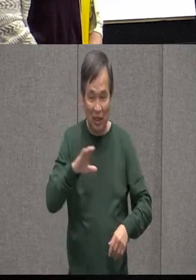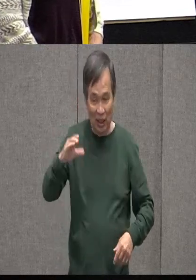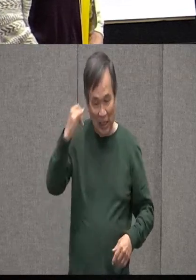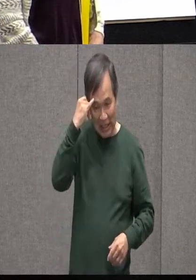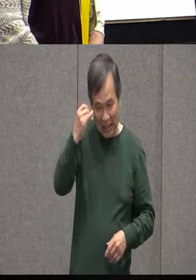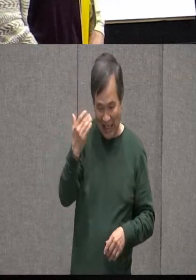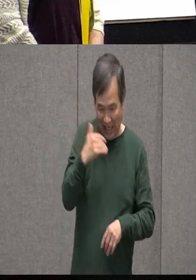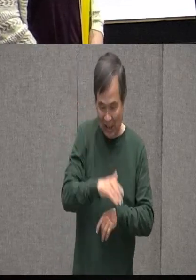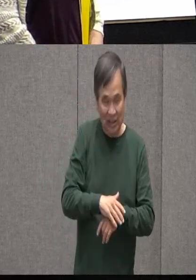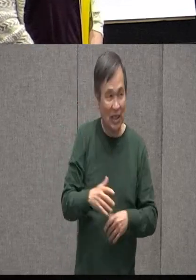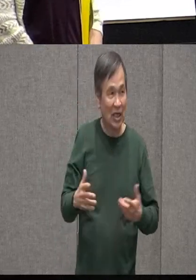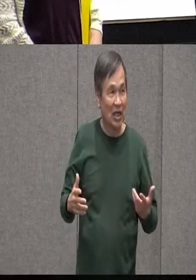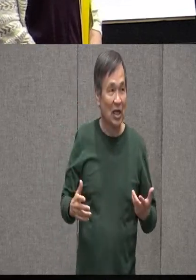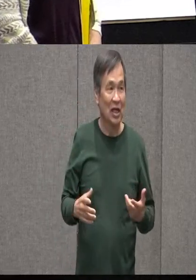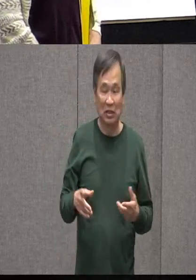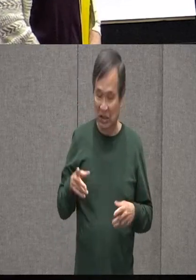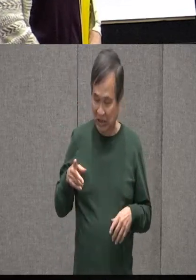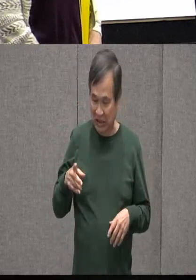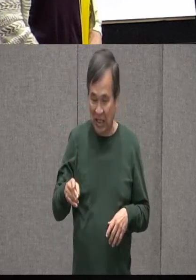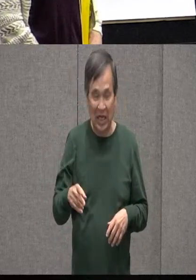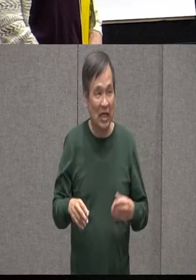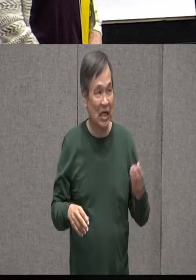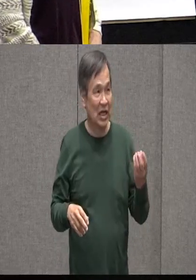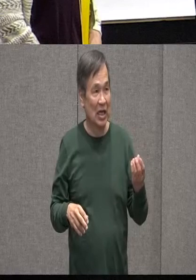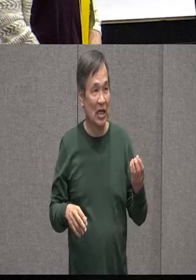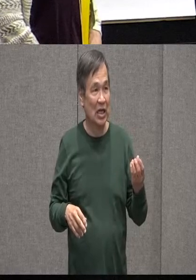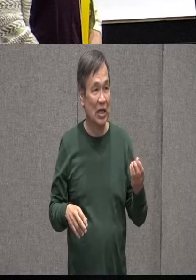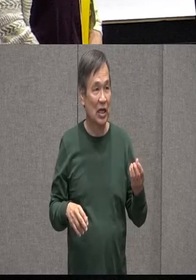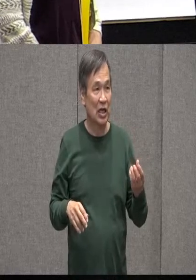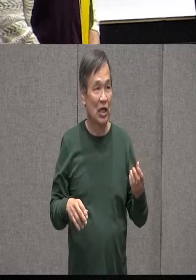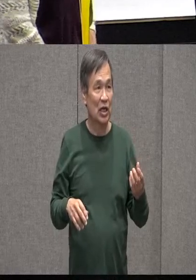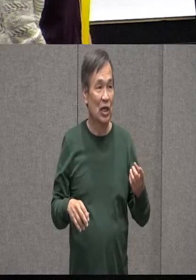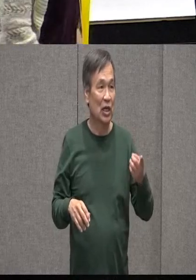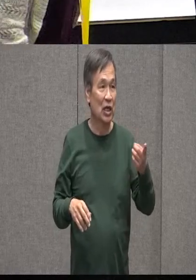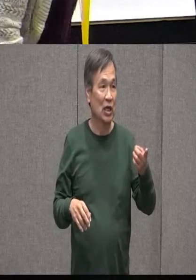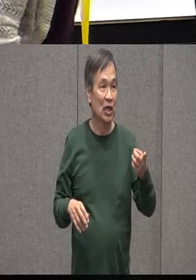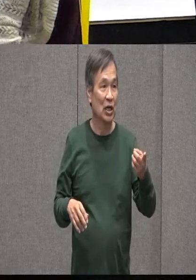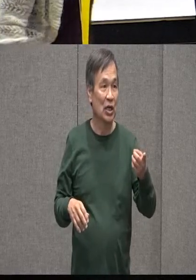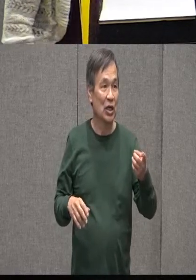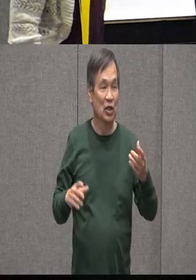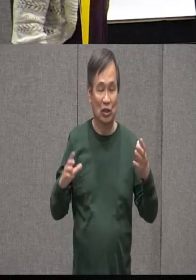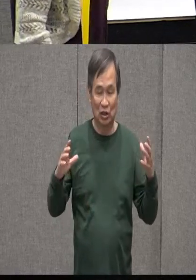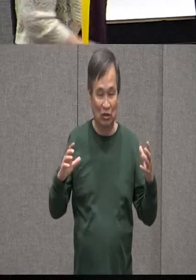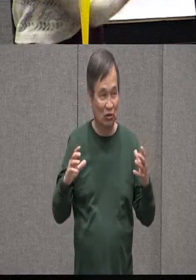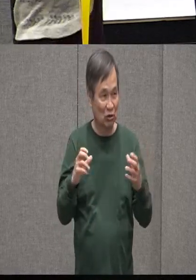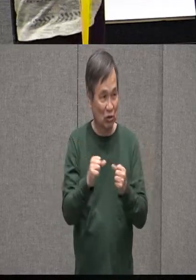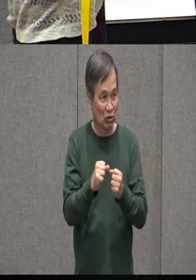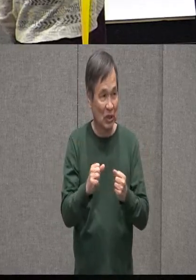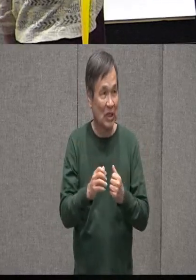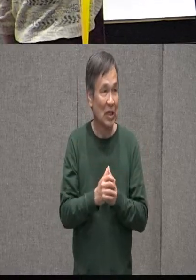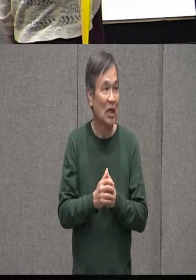I was like, I didn't even know that. You can squish the pool noodle to make it different. - Oh, to change it.